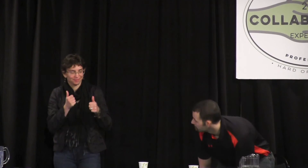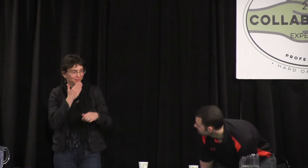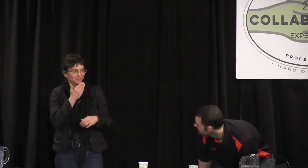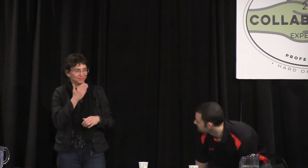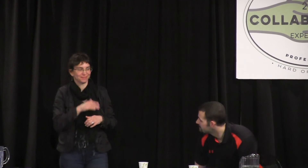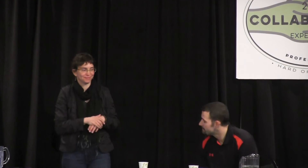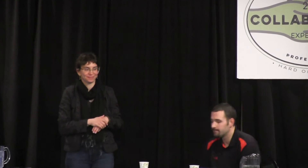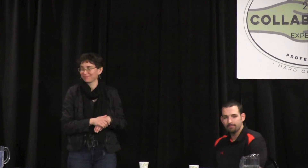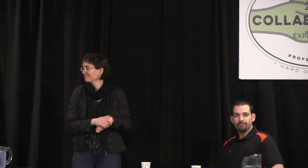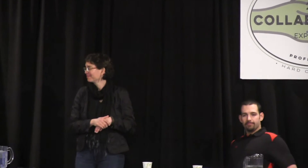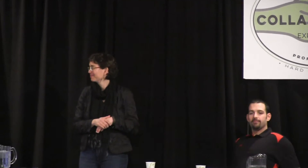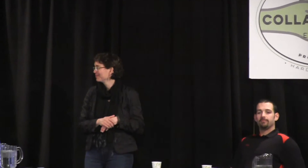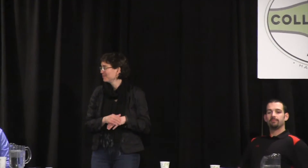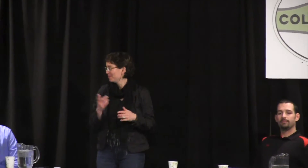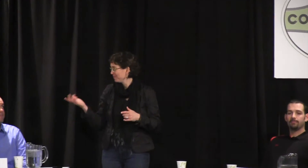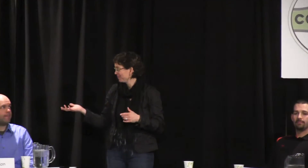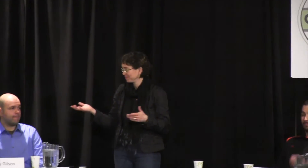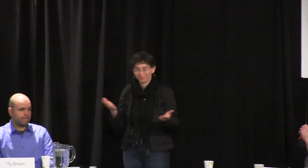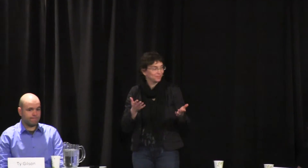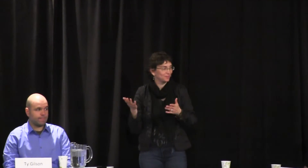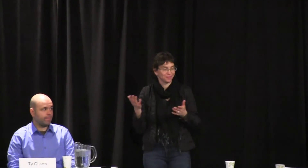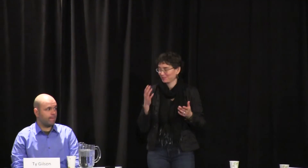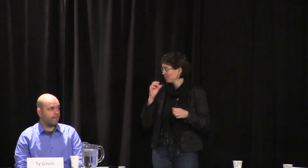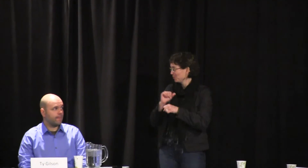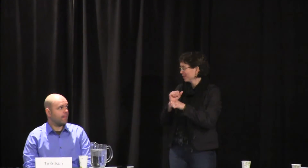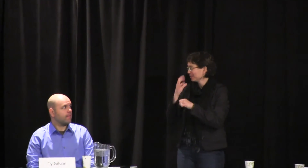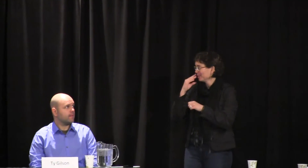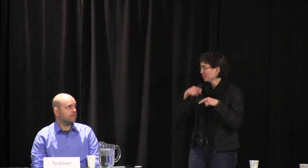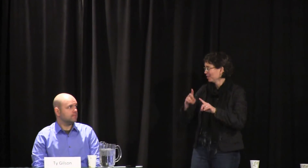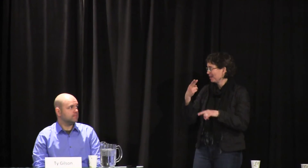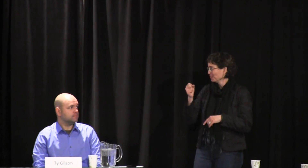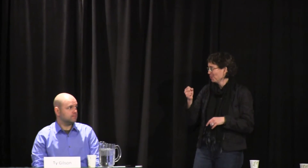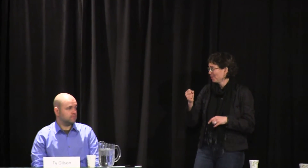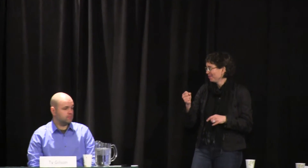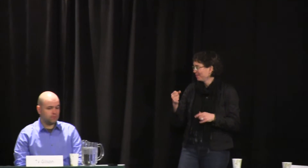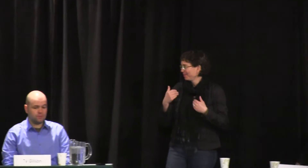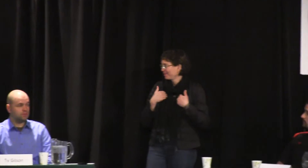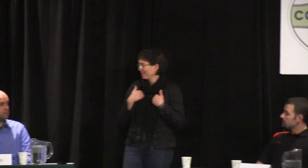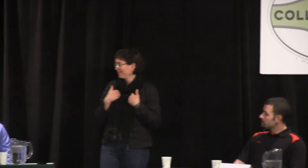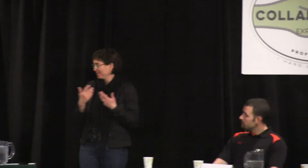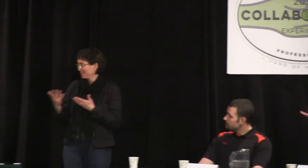it was mostly summer then. Elise: Thanks, Kyle. Who else? Anybody else?